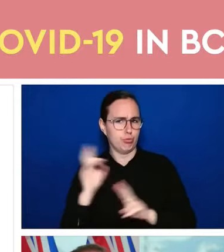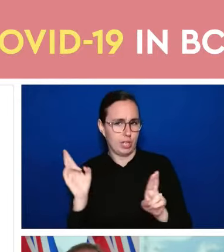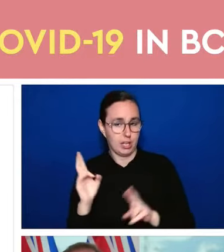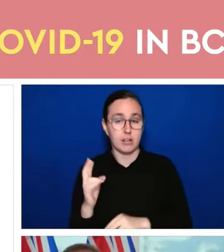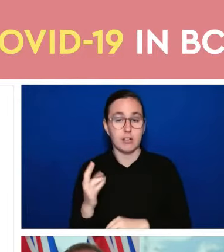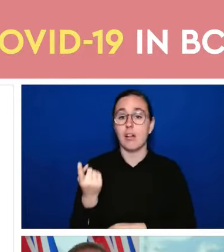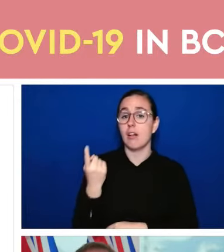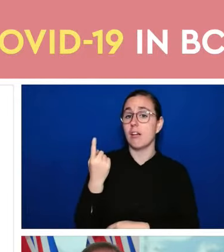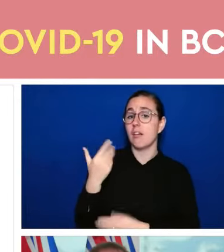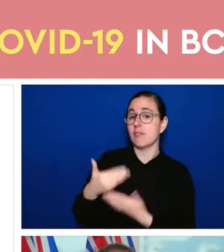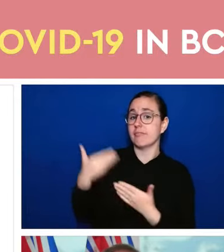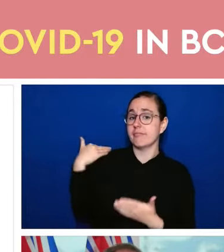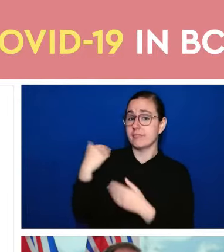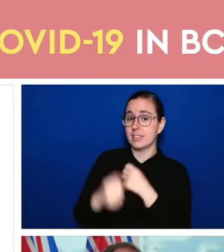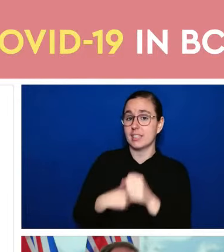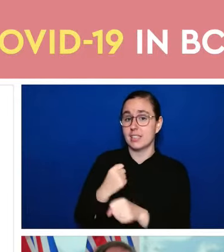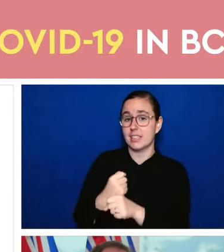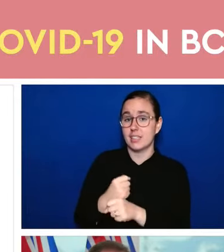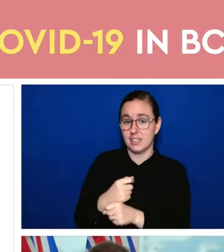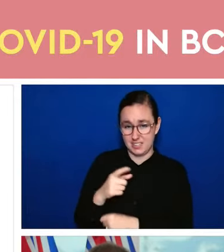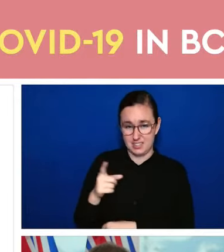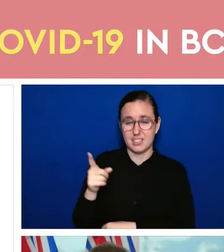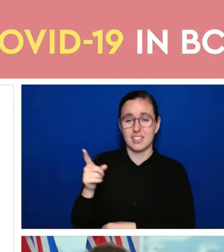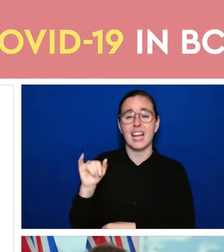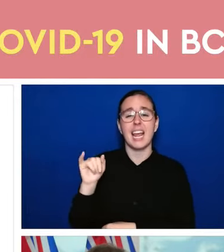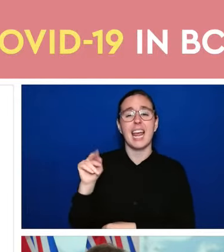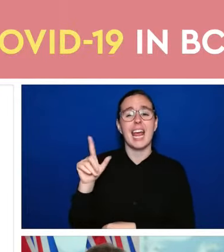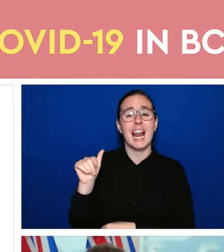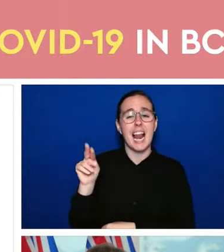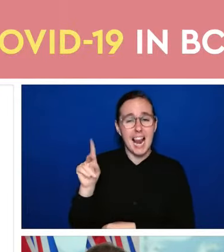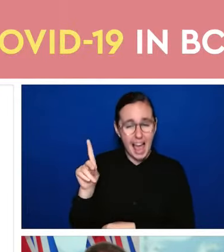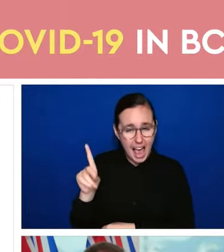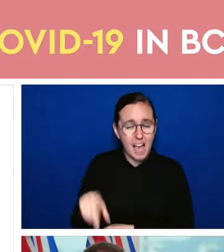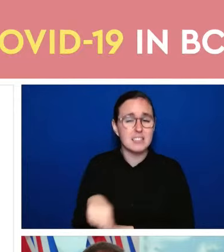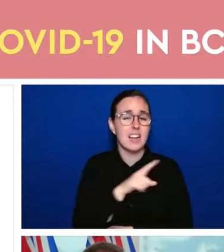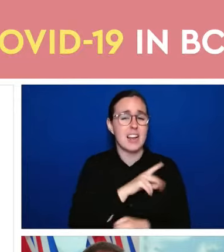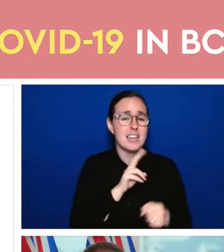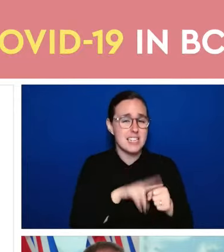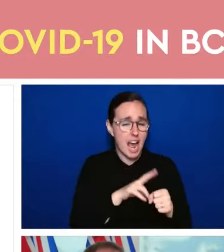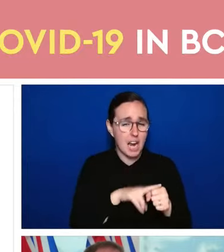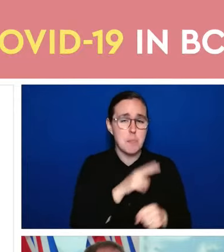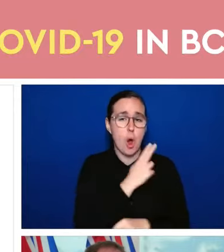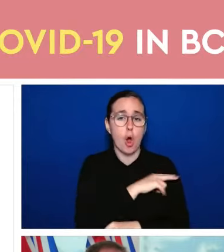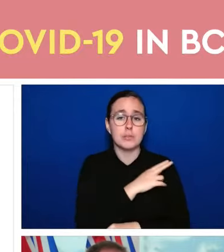example my regional General Hospital well about both. I